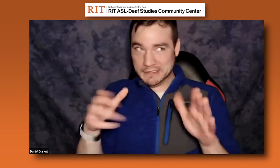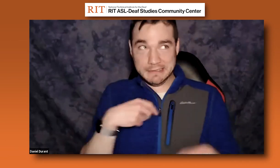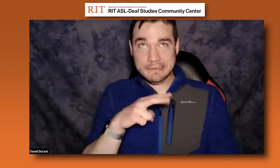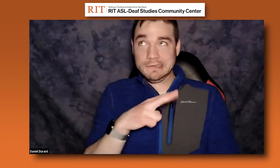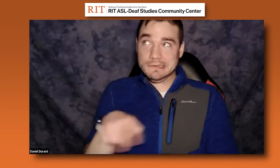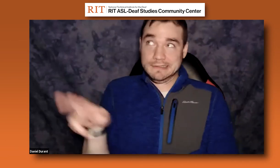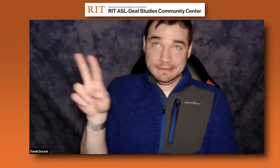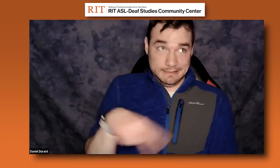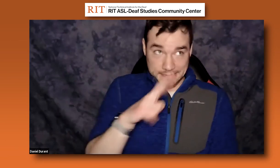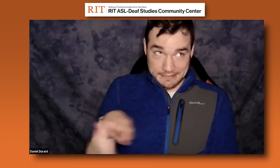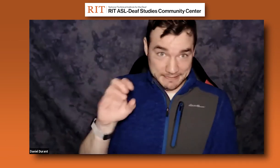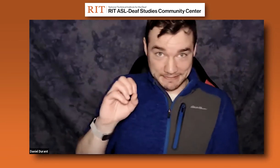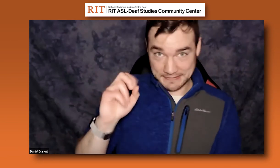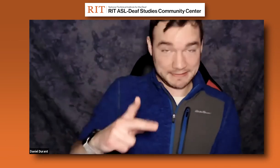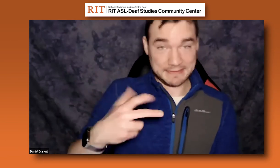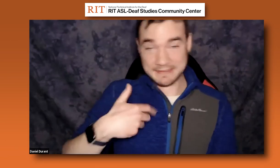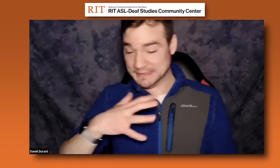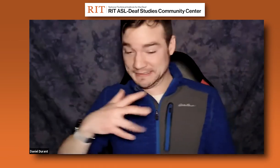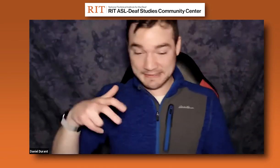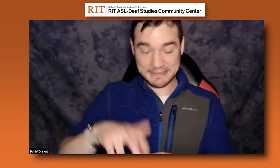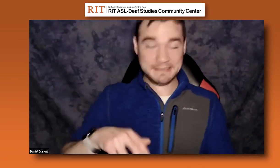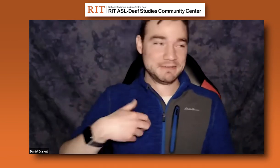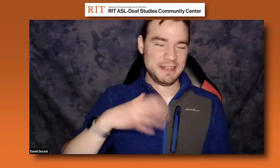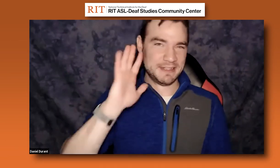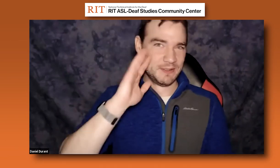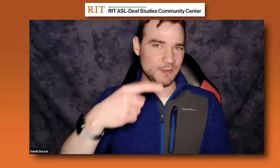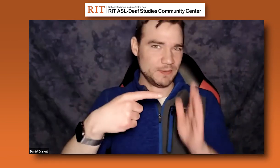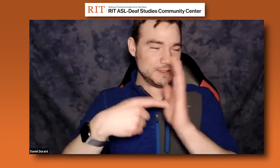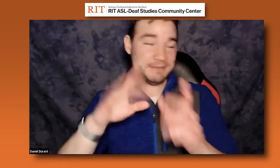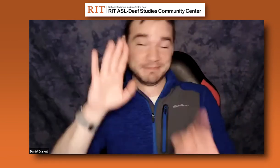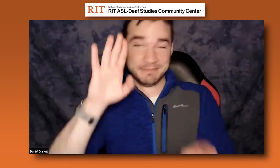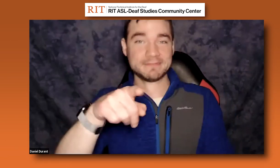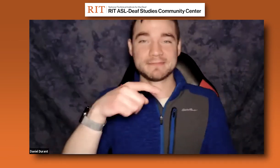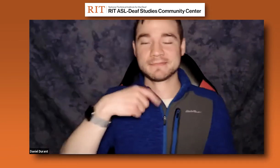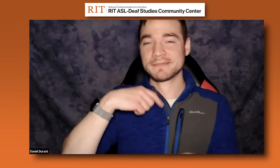I went into the hotel room, and I was OK.